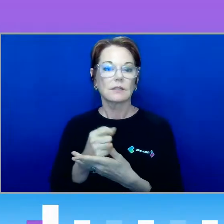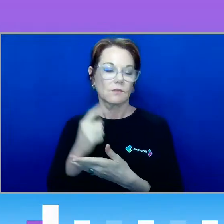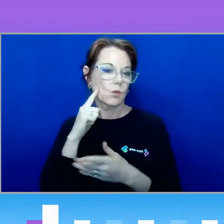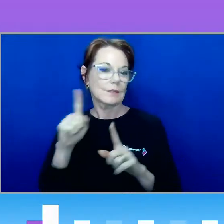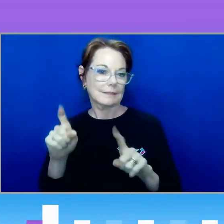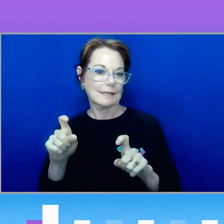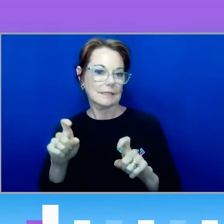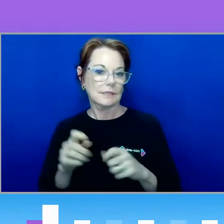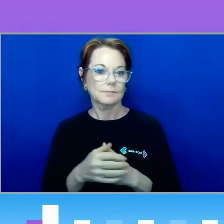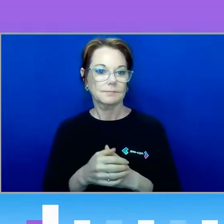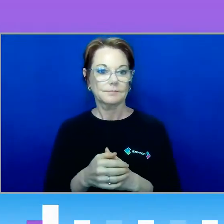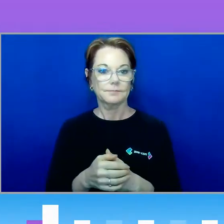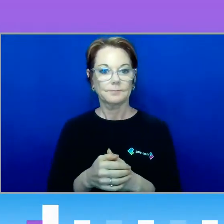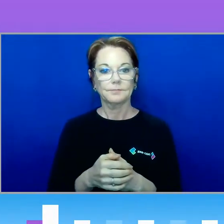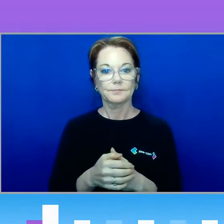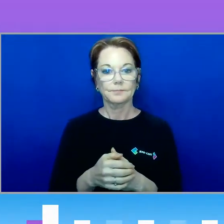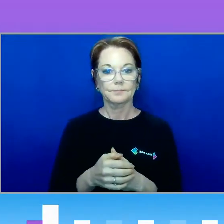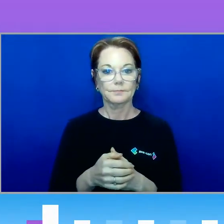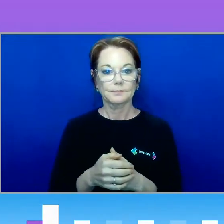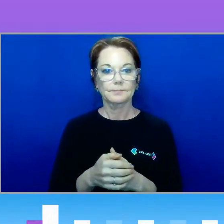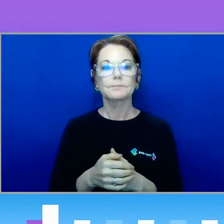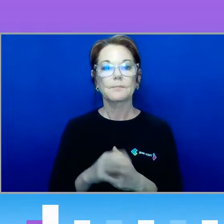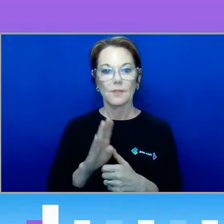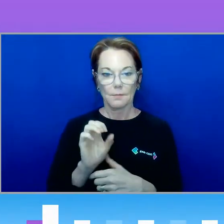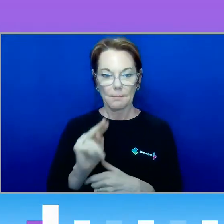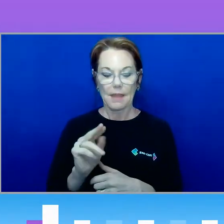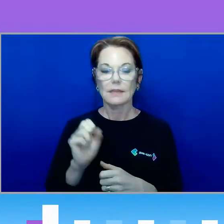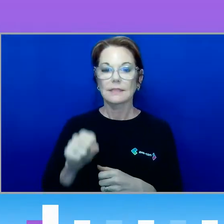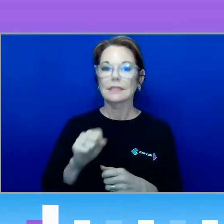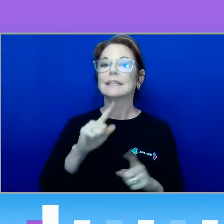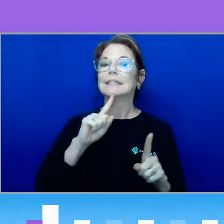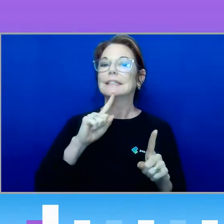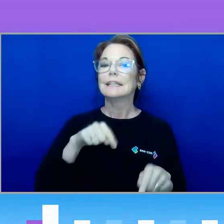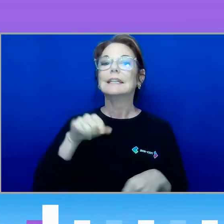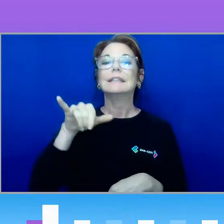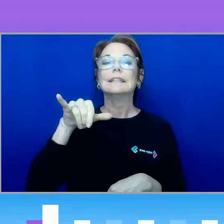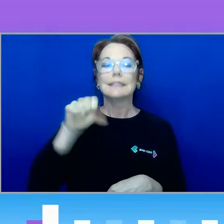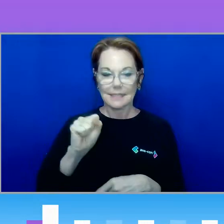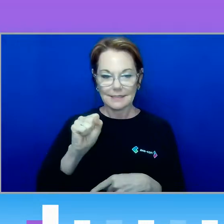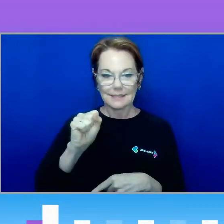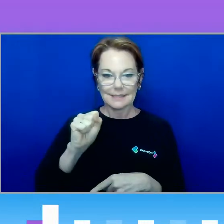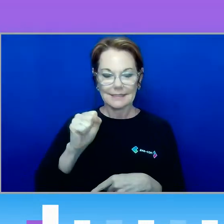it. Yes. Is the answer. Yeah we